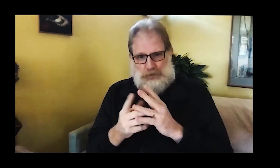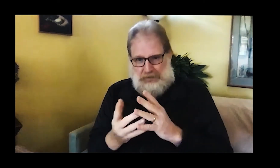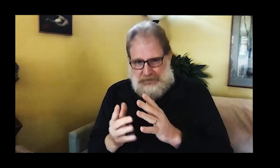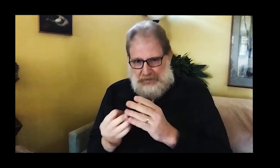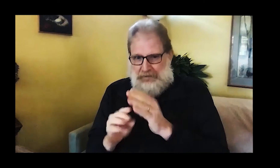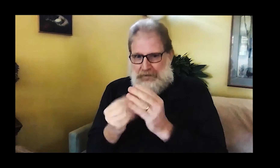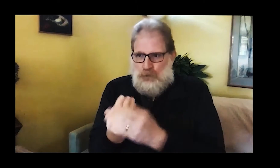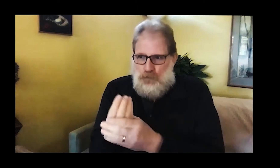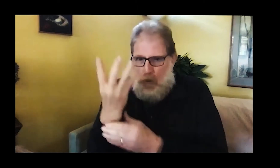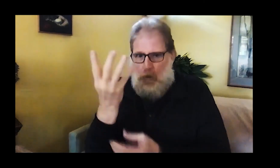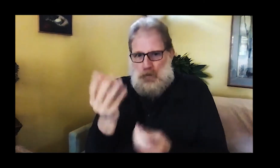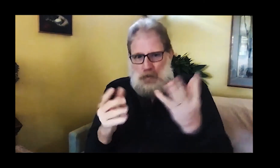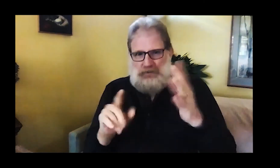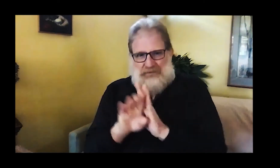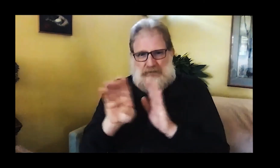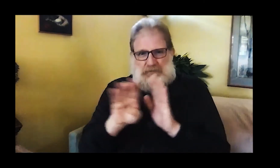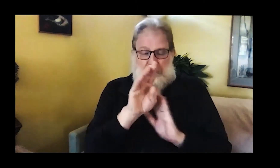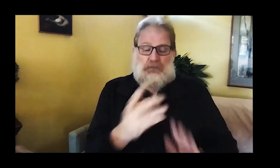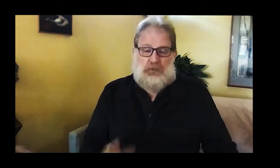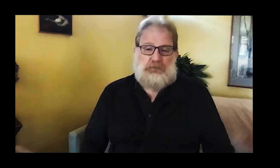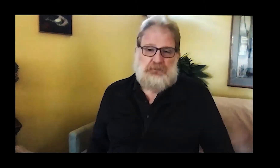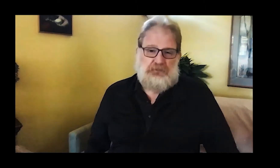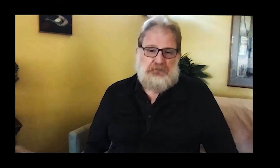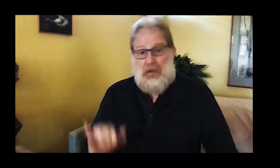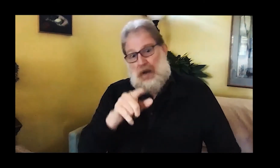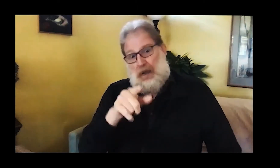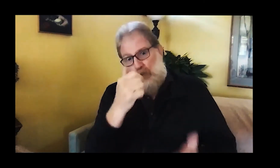Deaf authors are starting to appear and that's terrific, and really Patty,